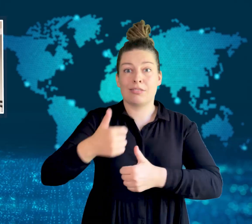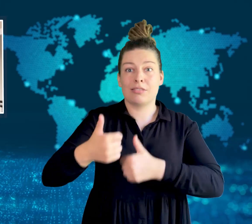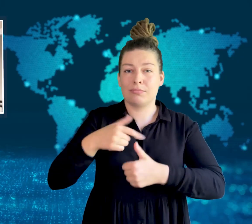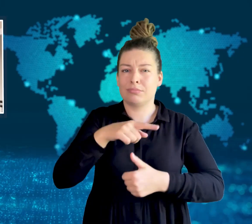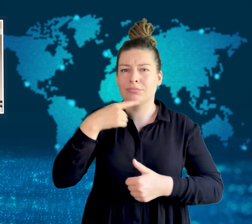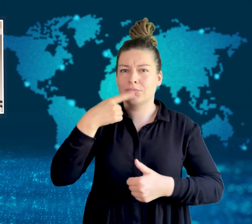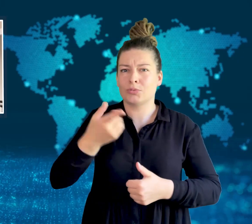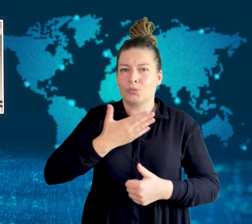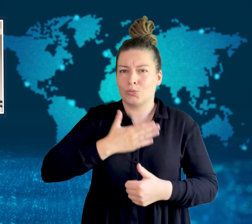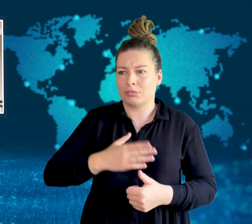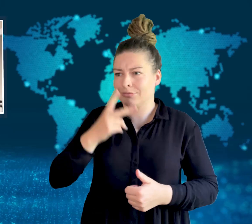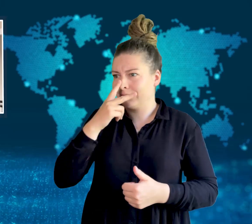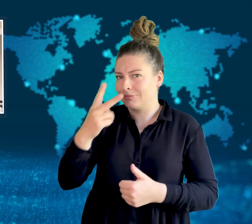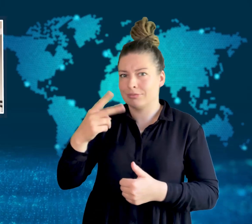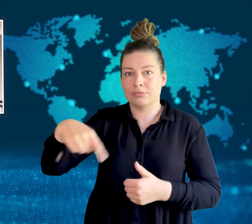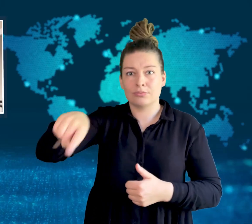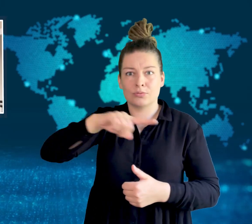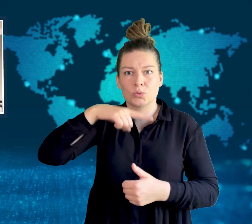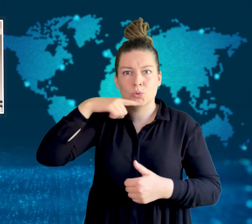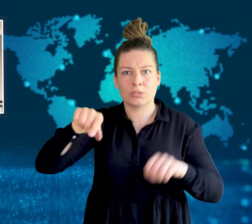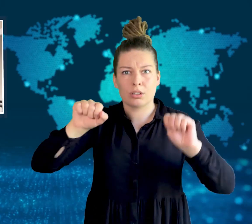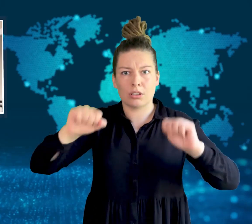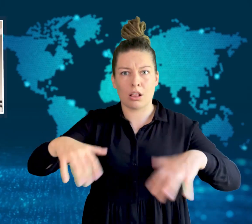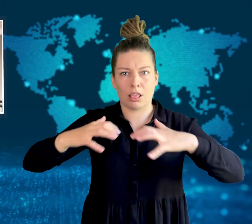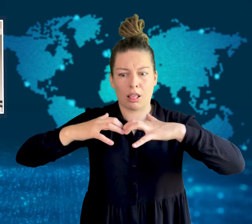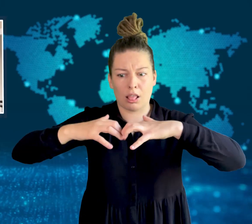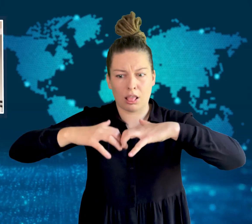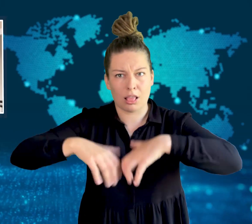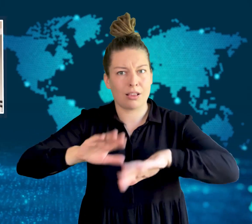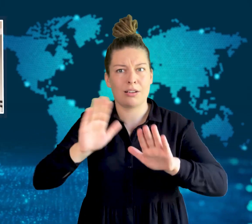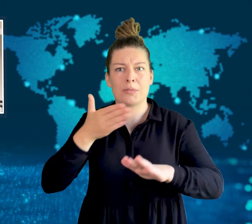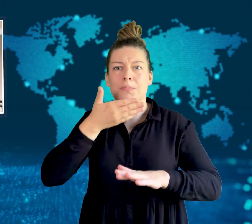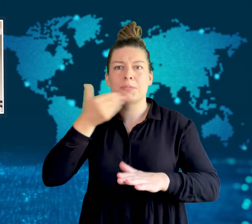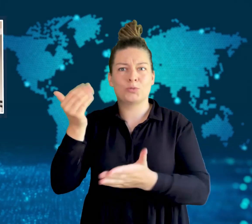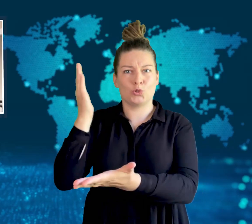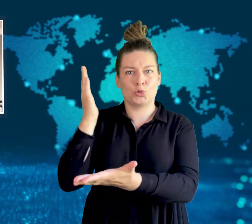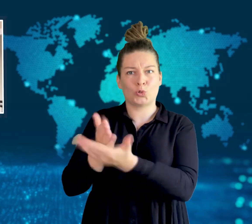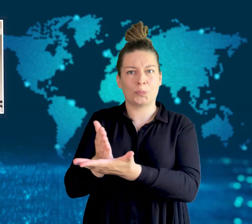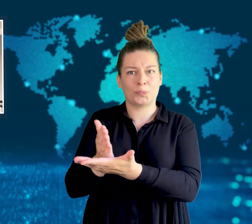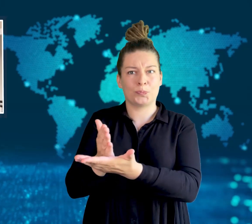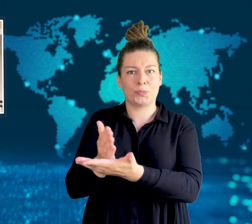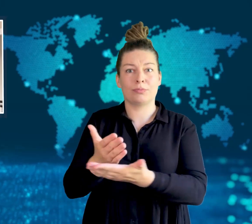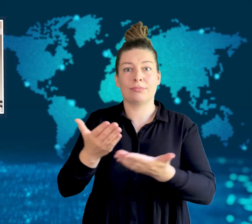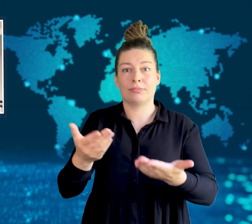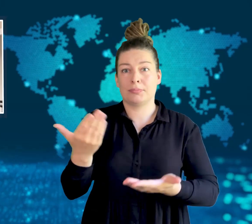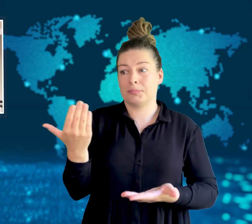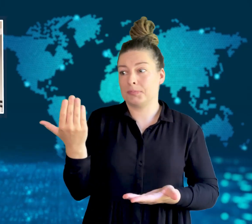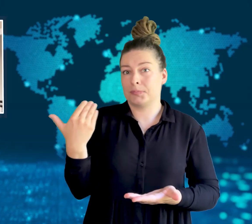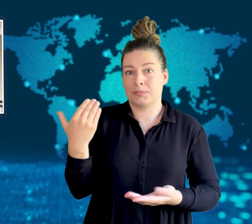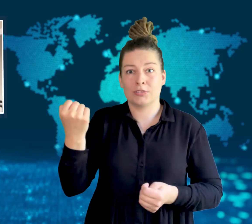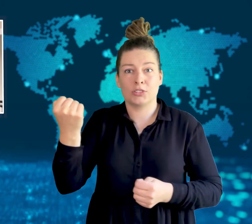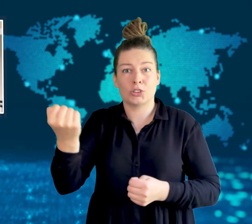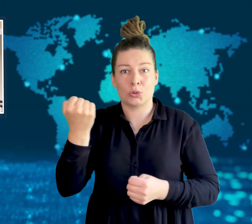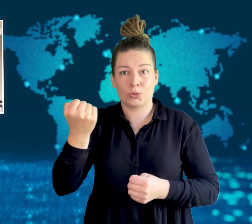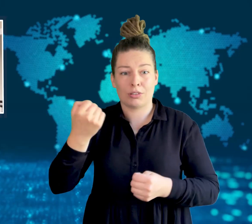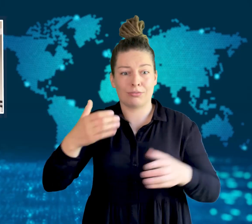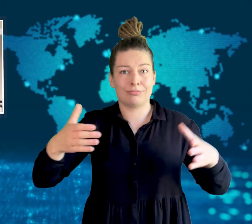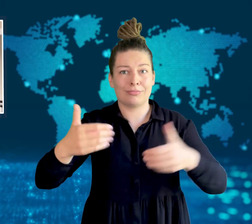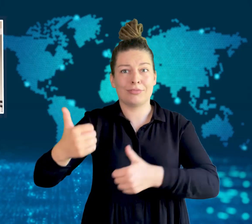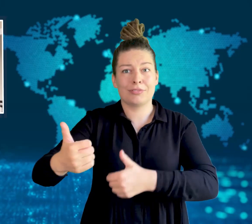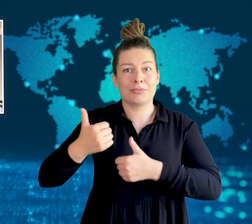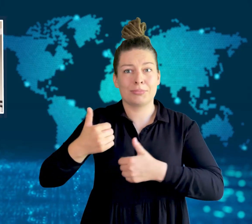On Saturday, he and his troops took over the southern city of Rostov-on-Don.